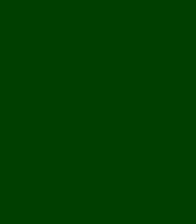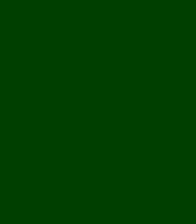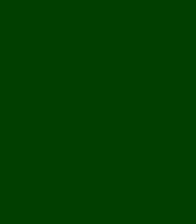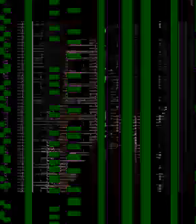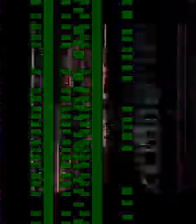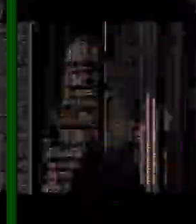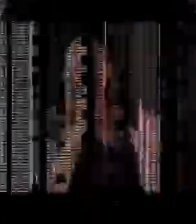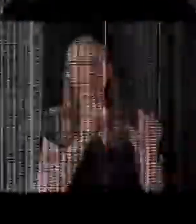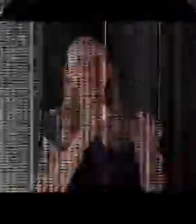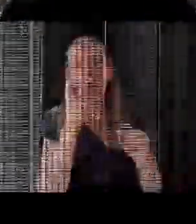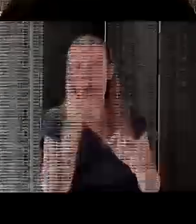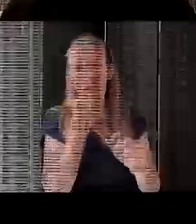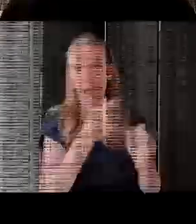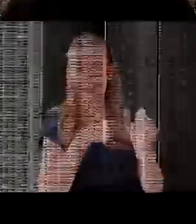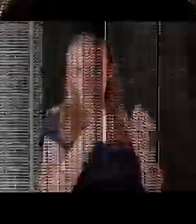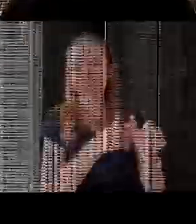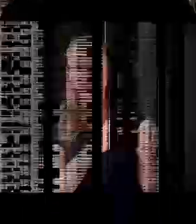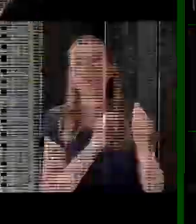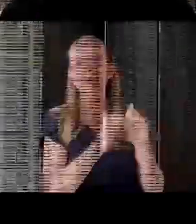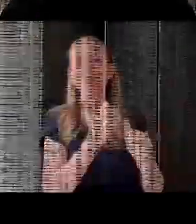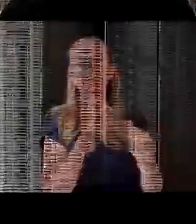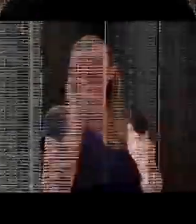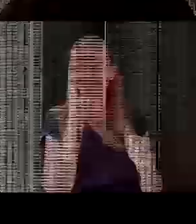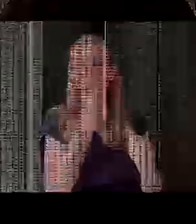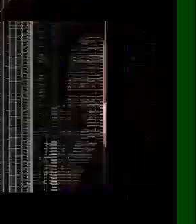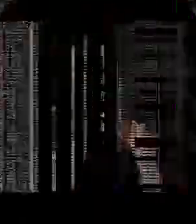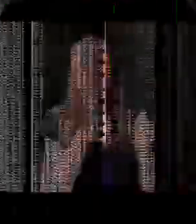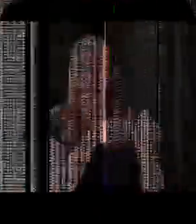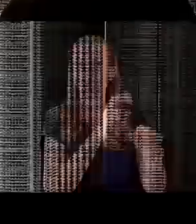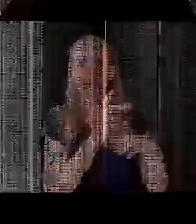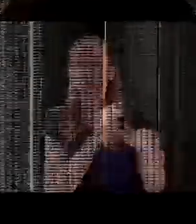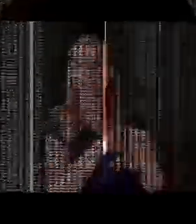Most are tracking users probably can't use them. You have to keep your mouse